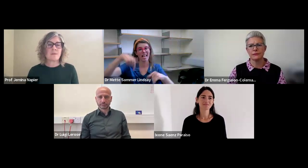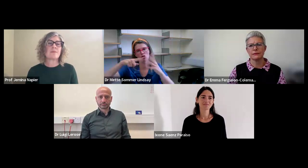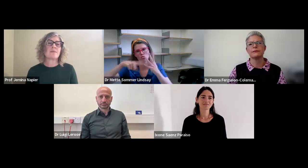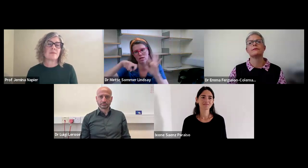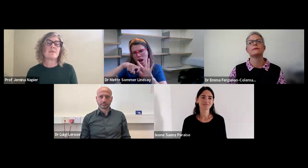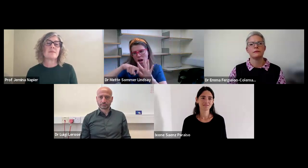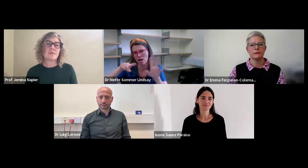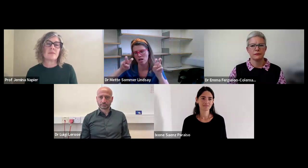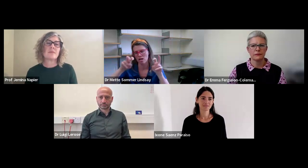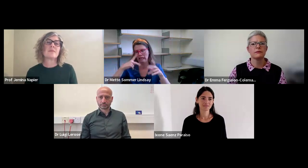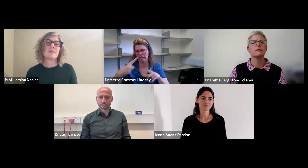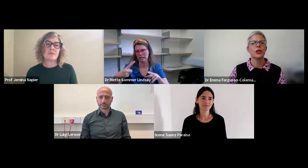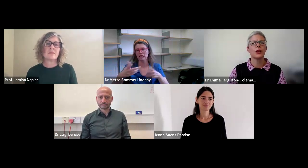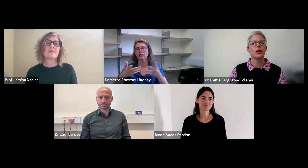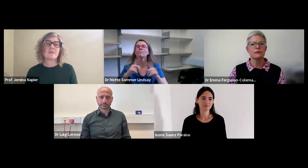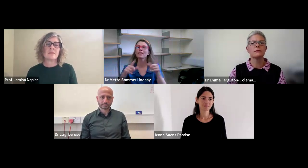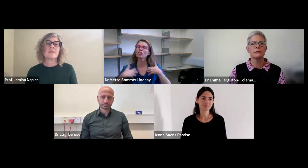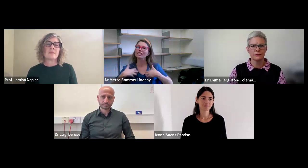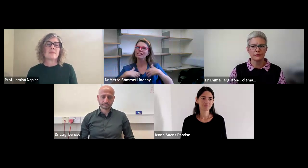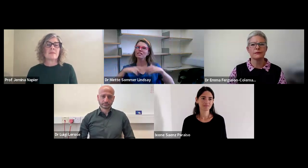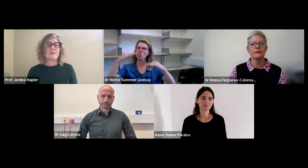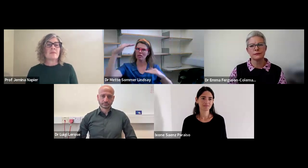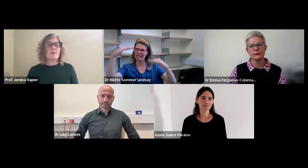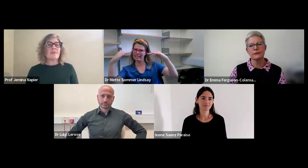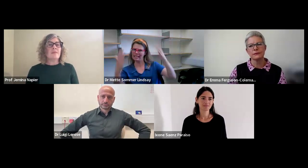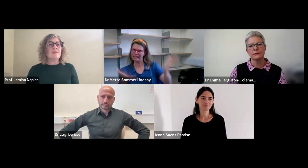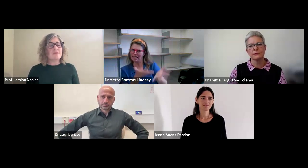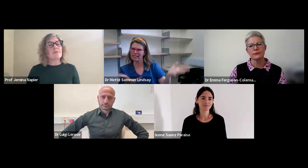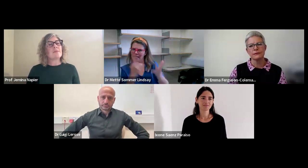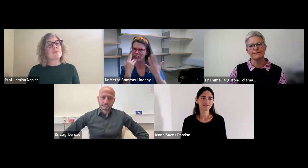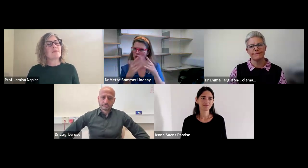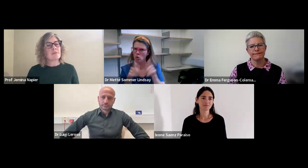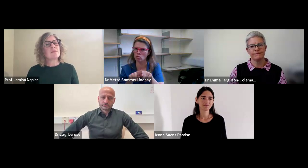underneath interpreting studies, this is a very UK thing, or within interpreting training courses,